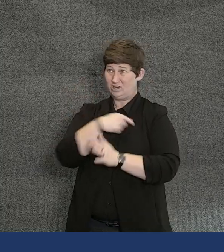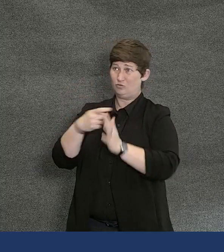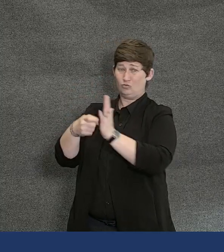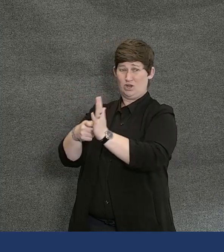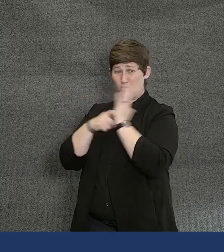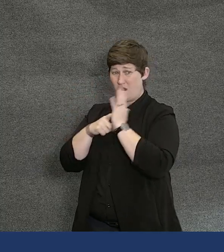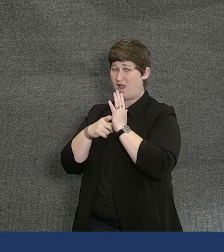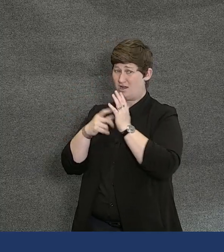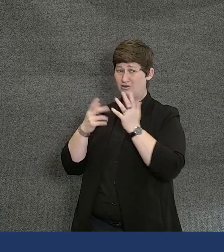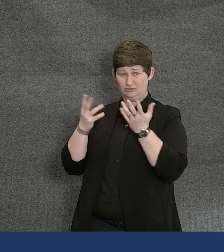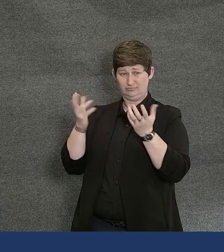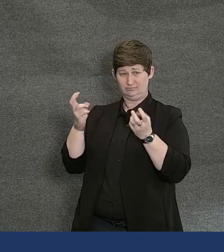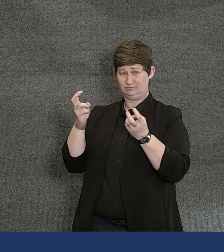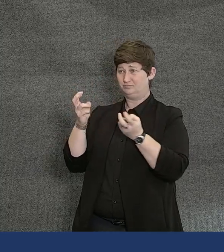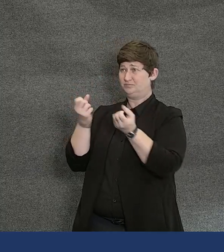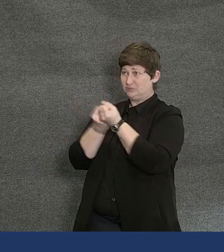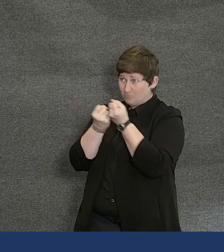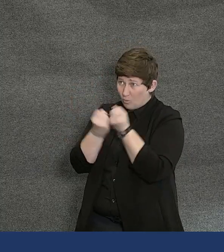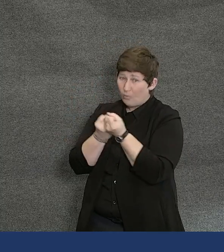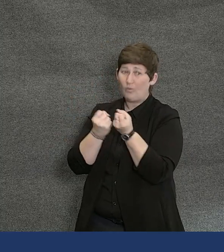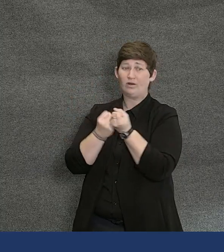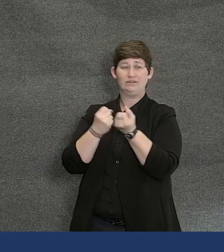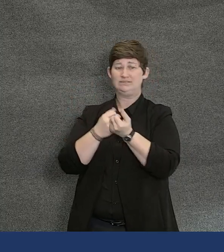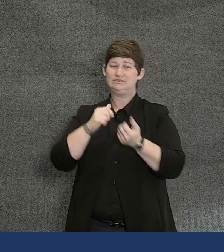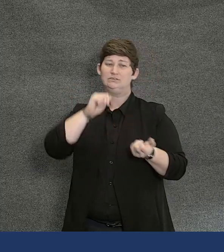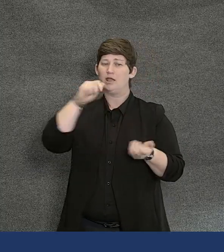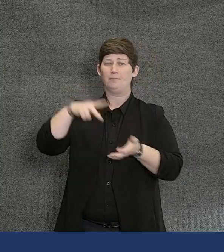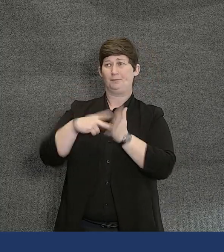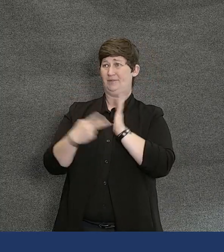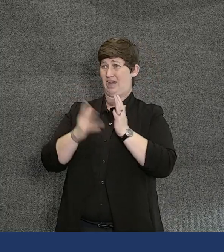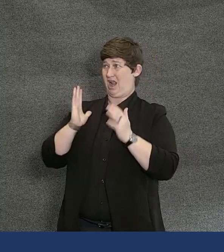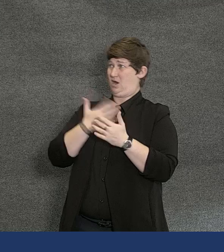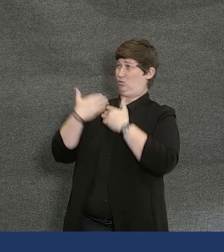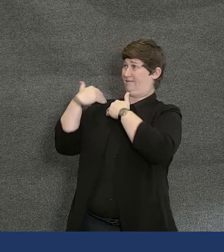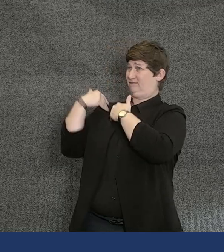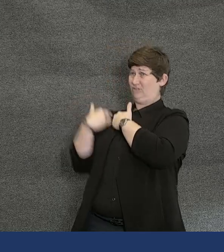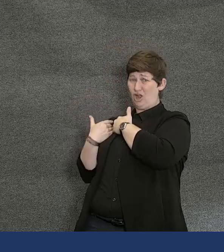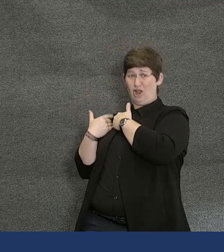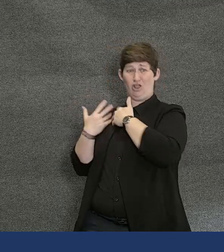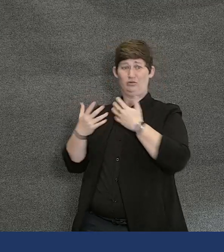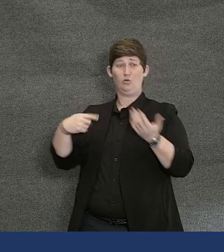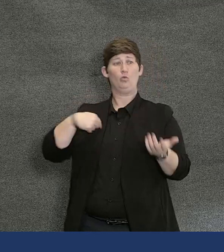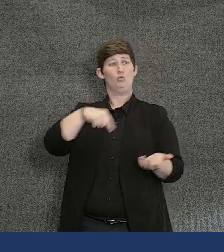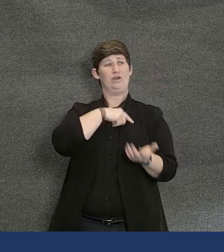and does not make it our fault that there are needs.